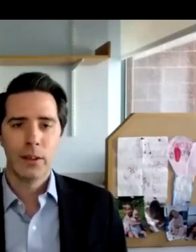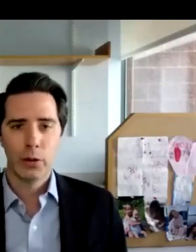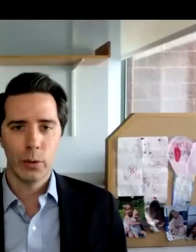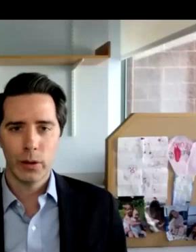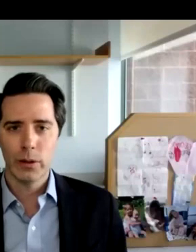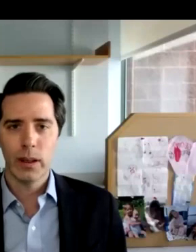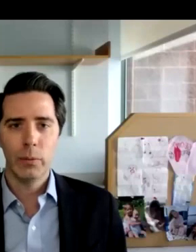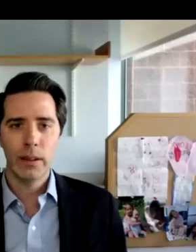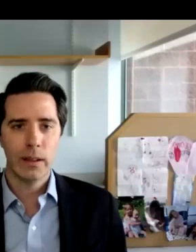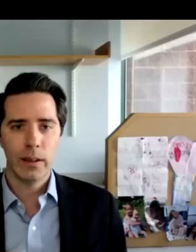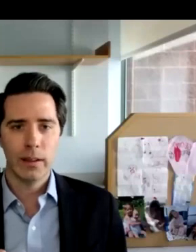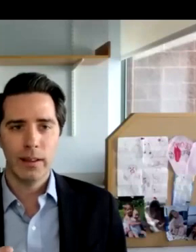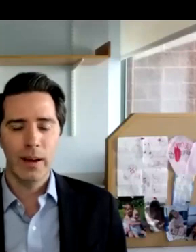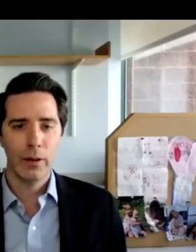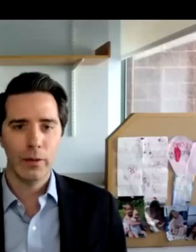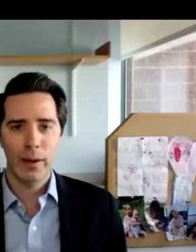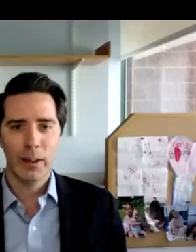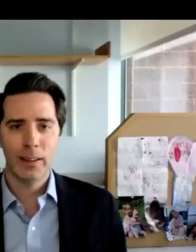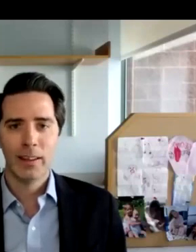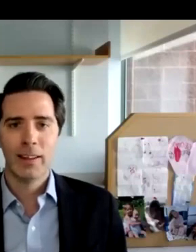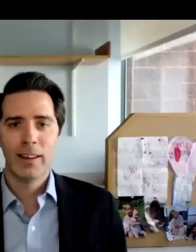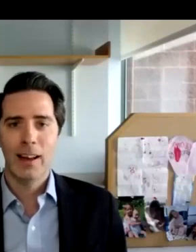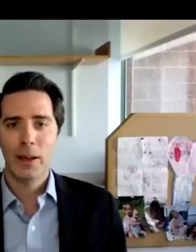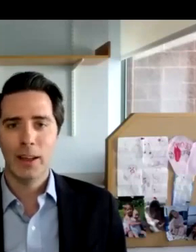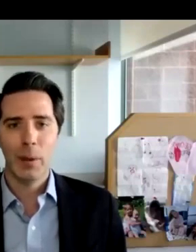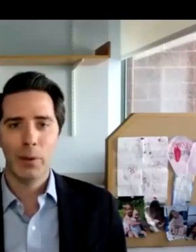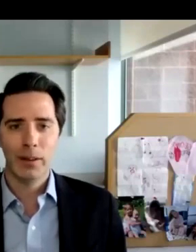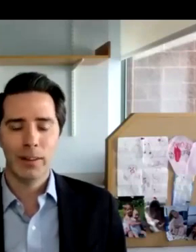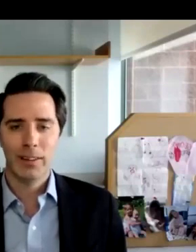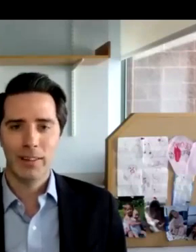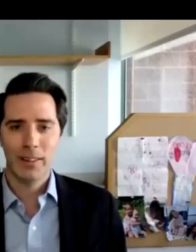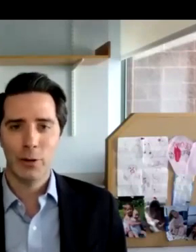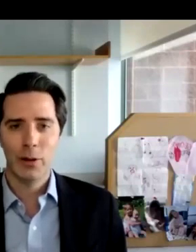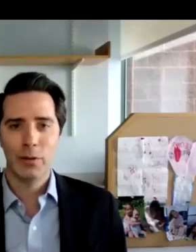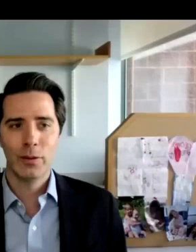social workers and we discuss every